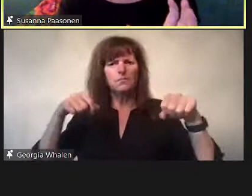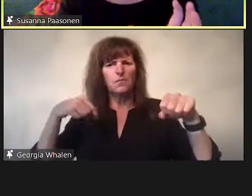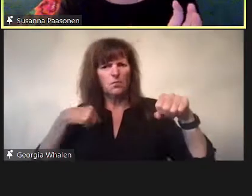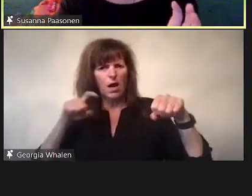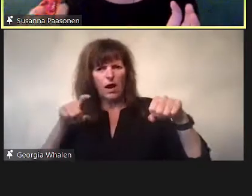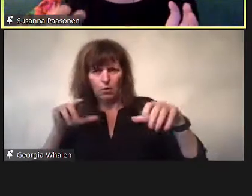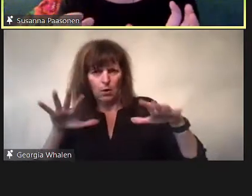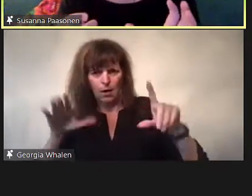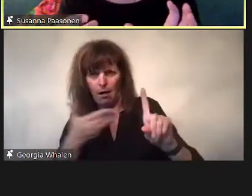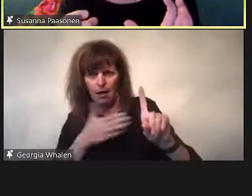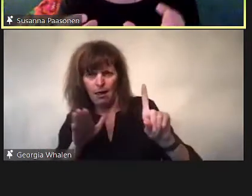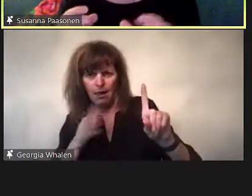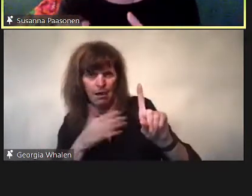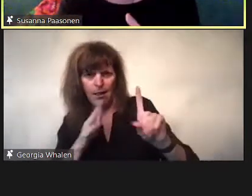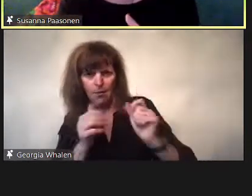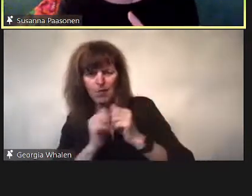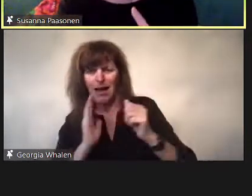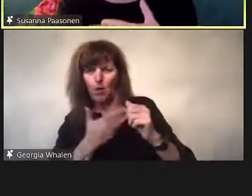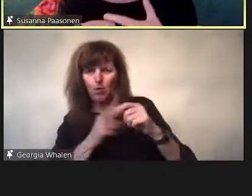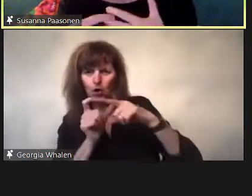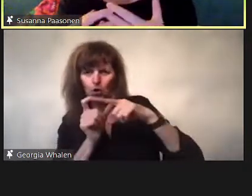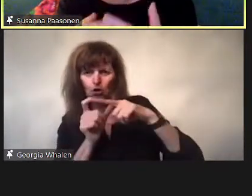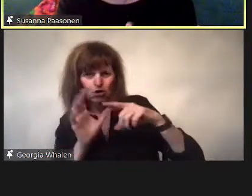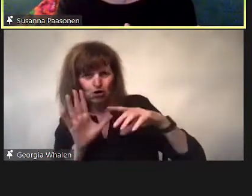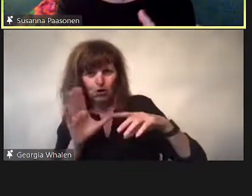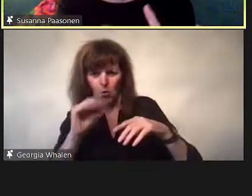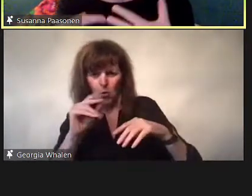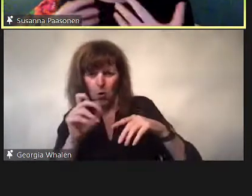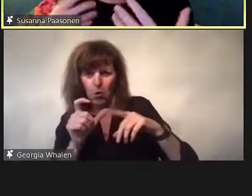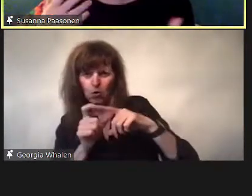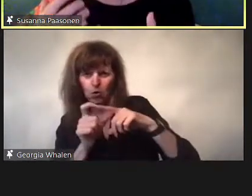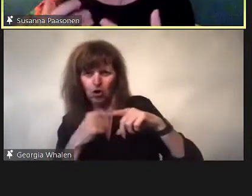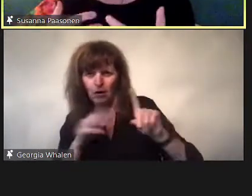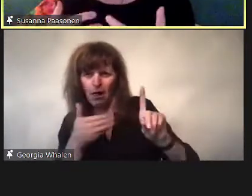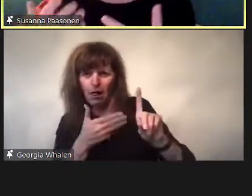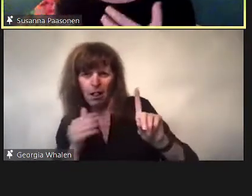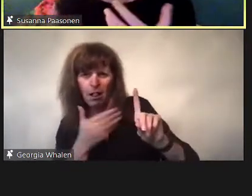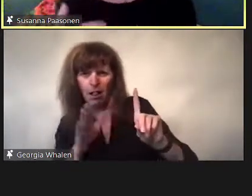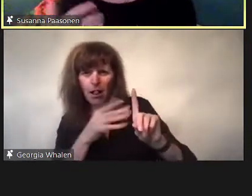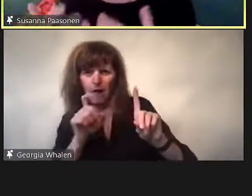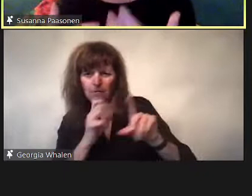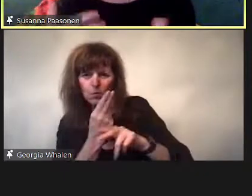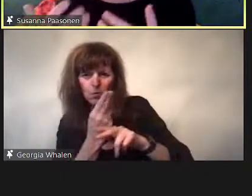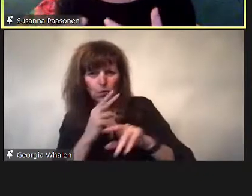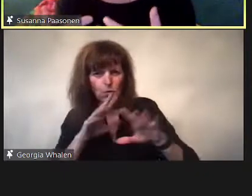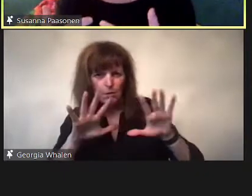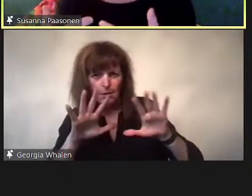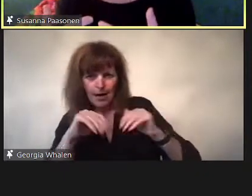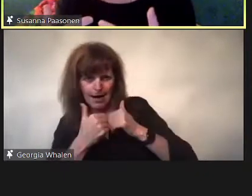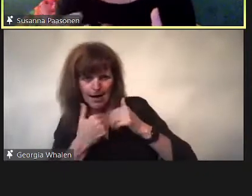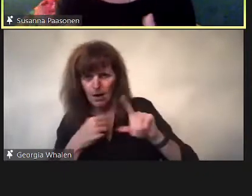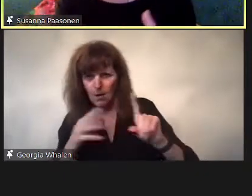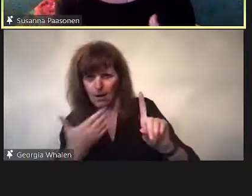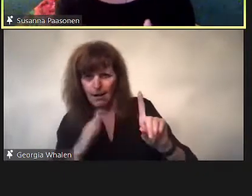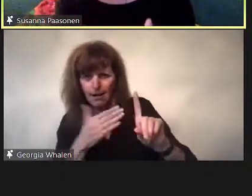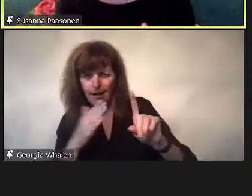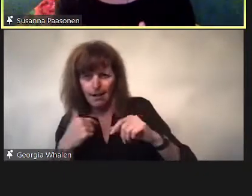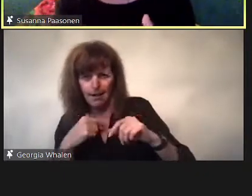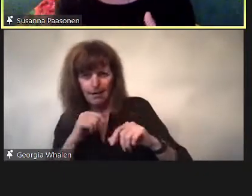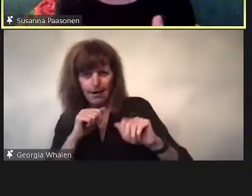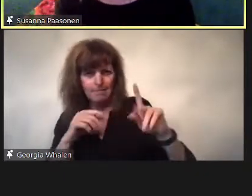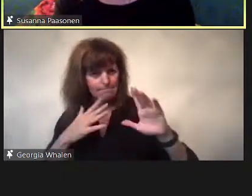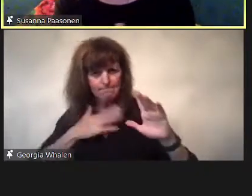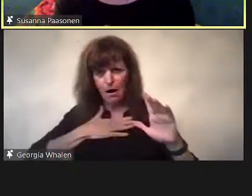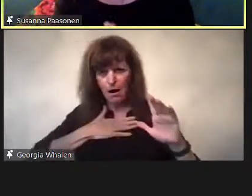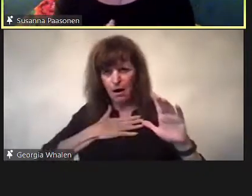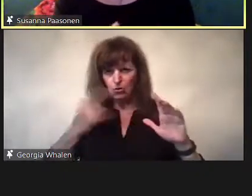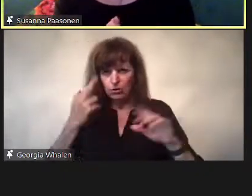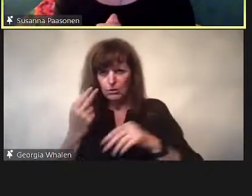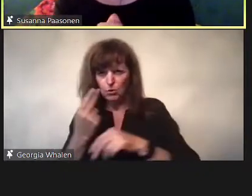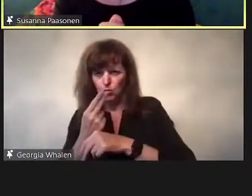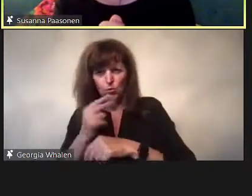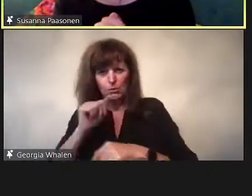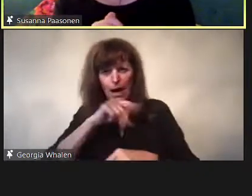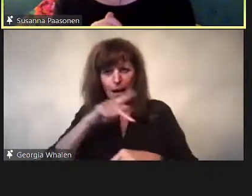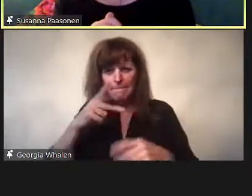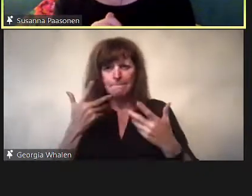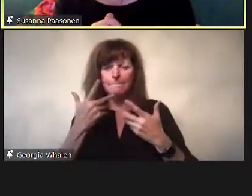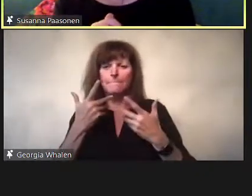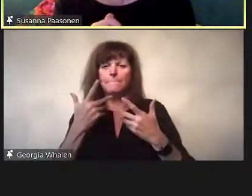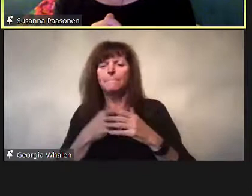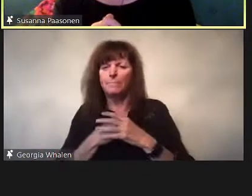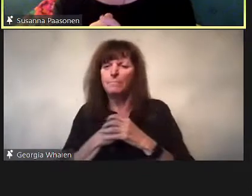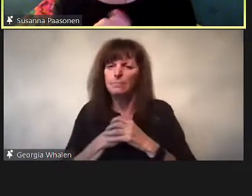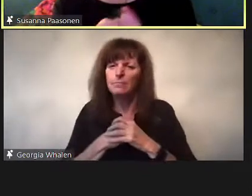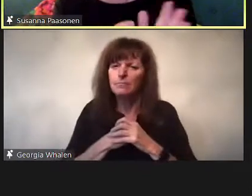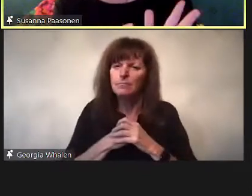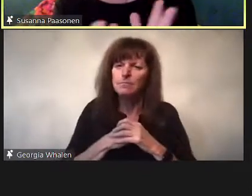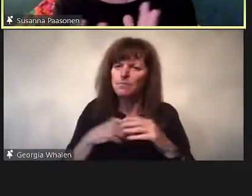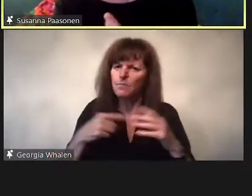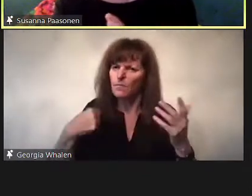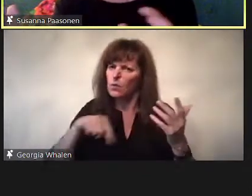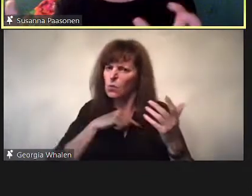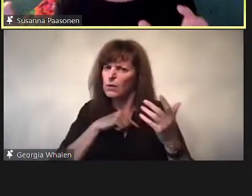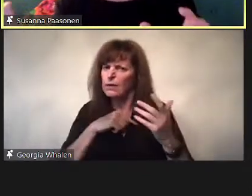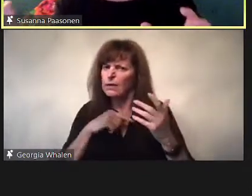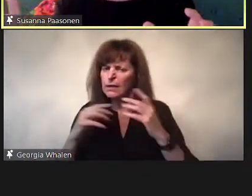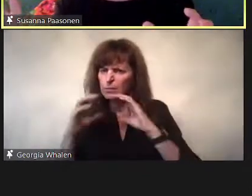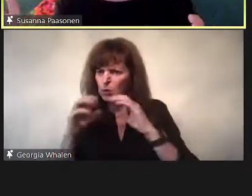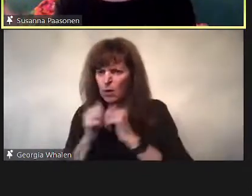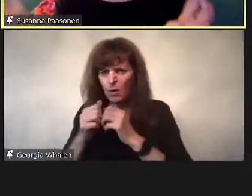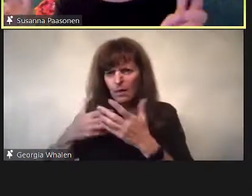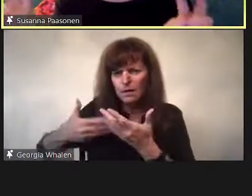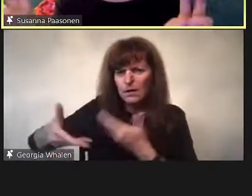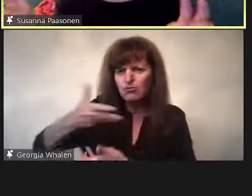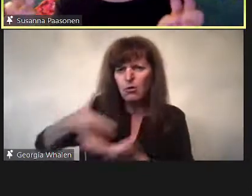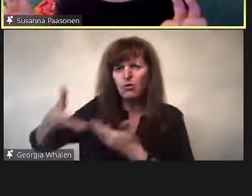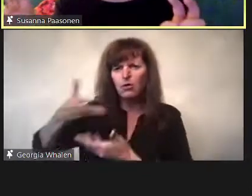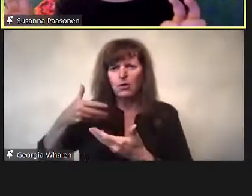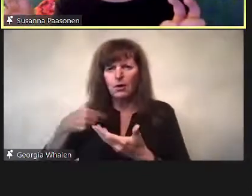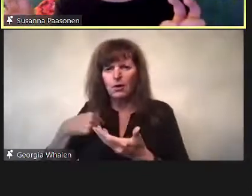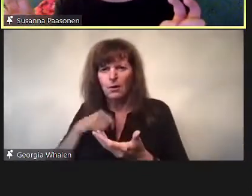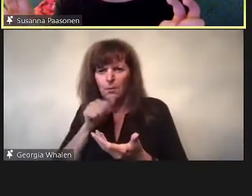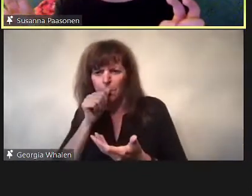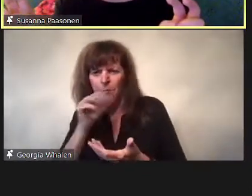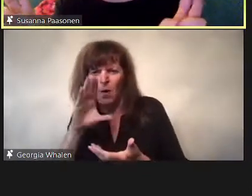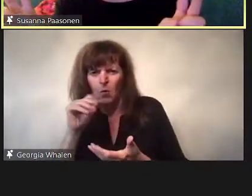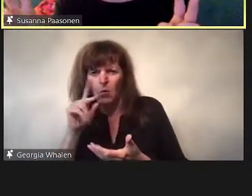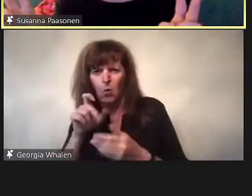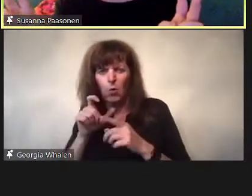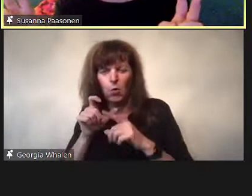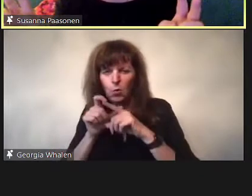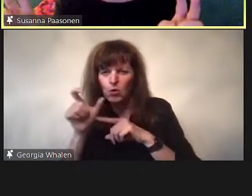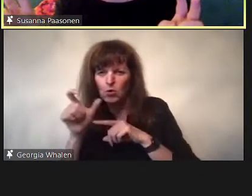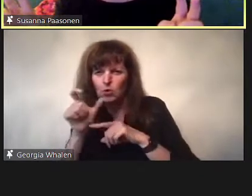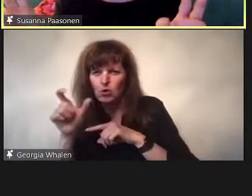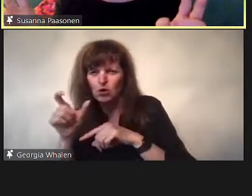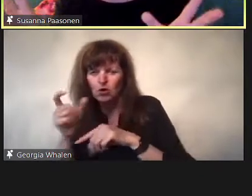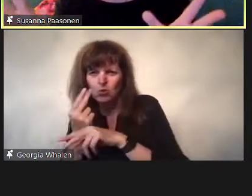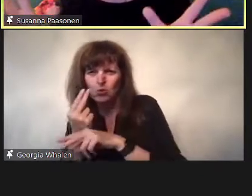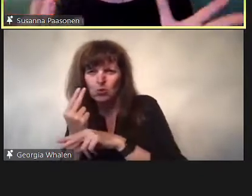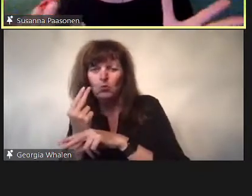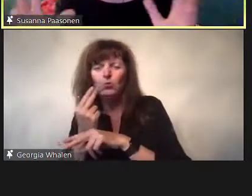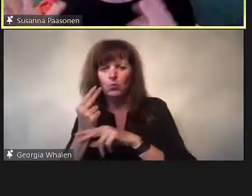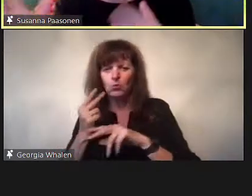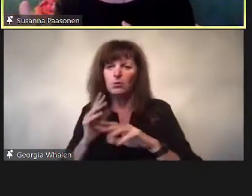Apple and Google do serious gatekeeping.